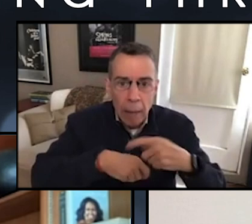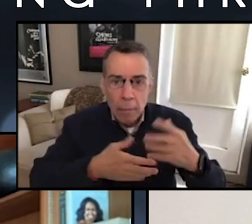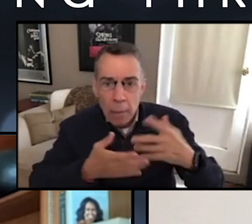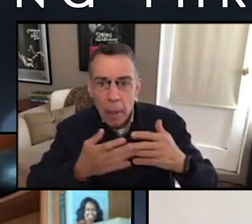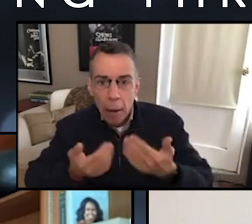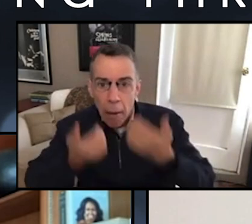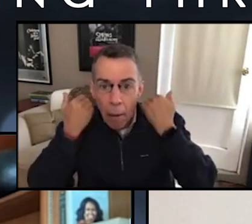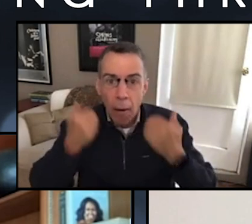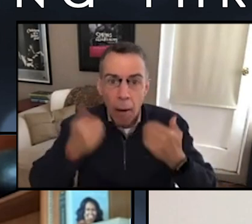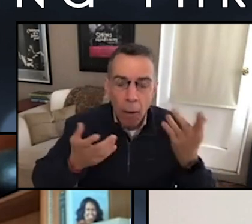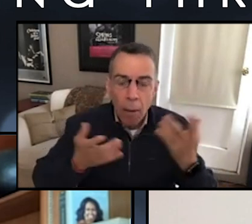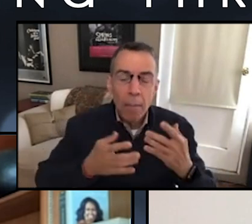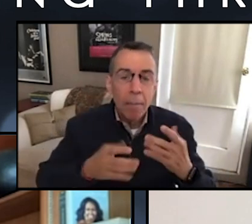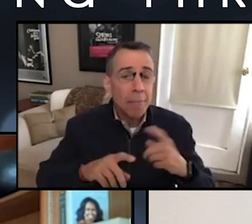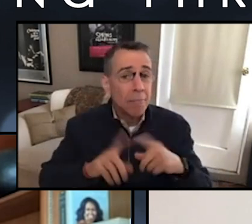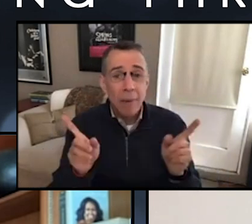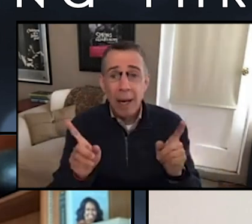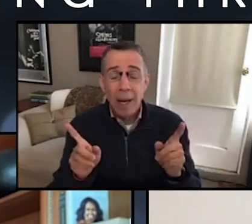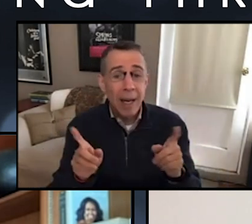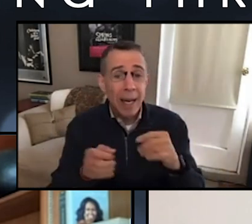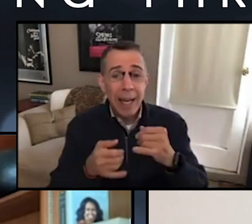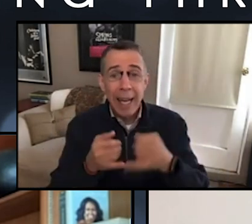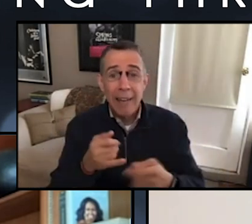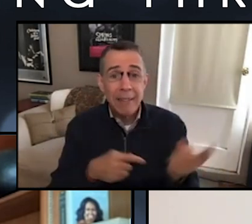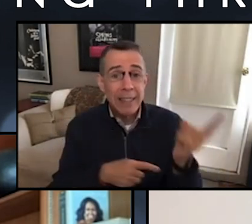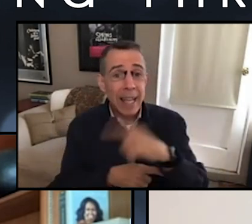much that costs. But also at the end of the day, we're making something, for the